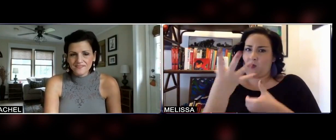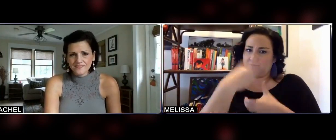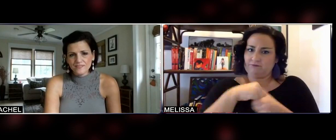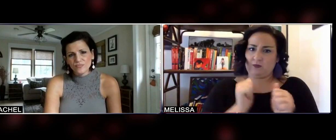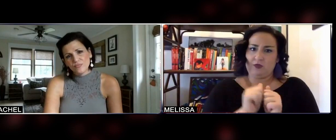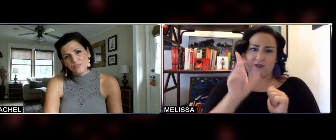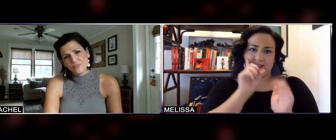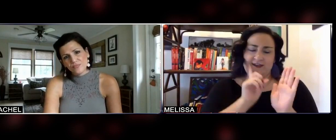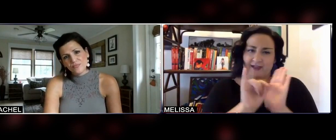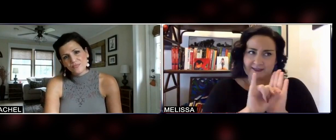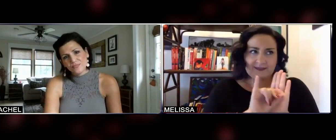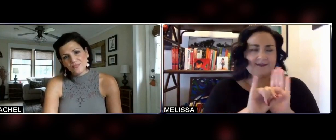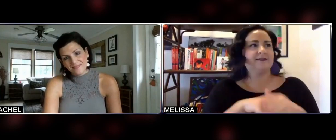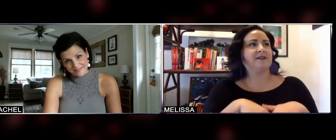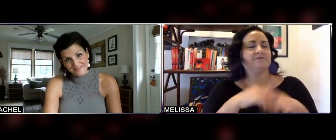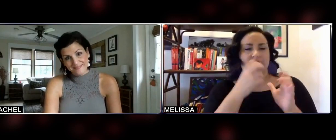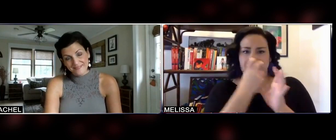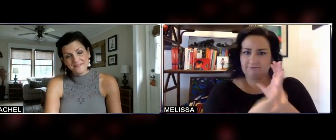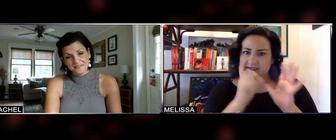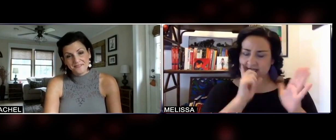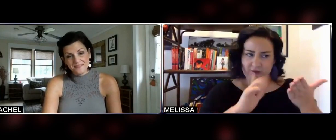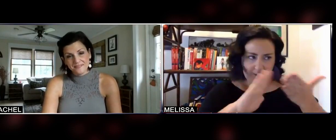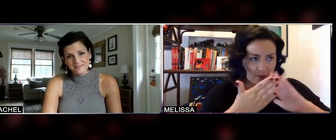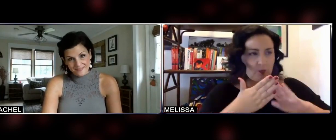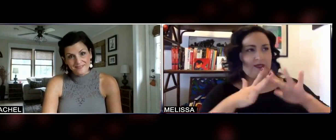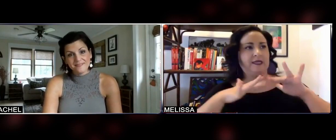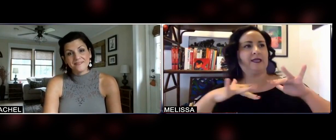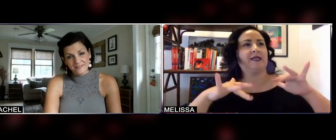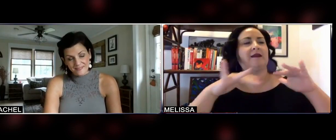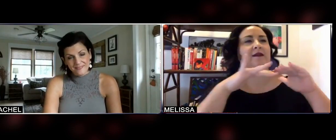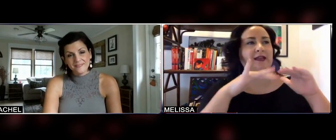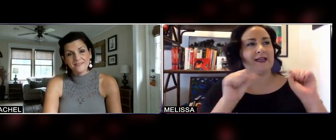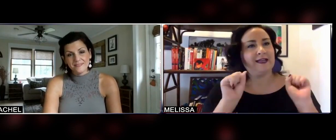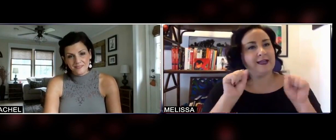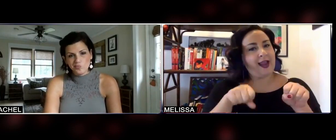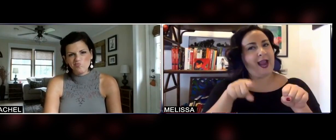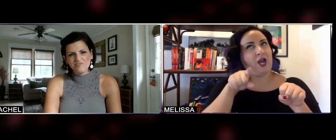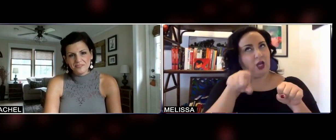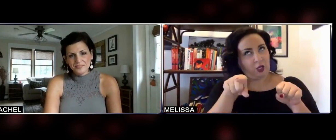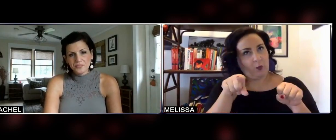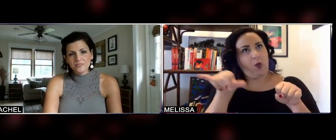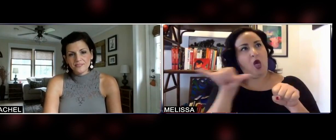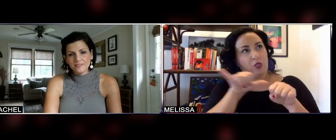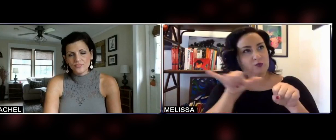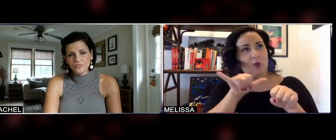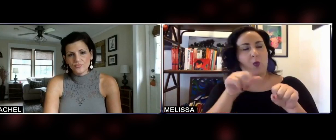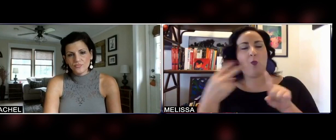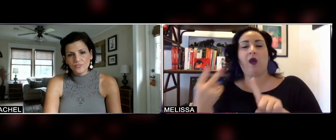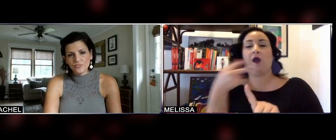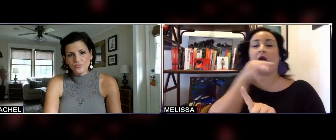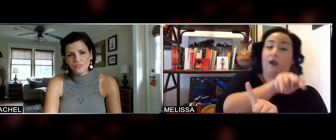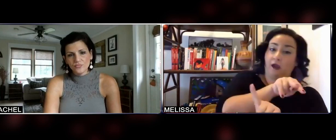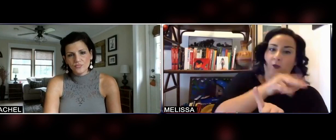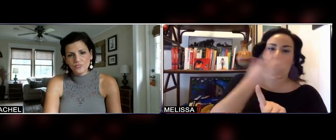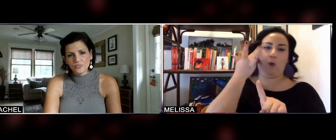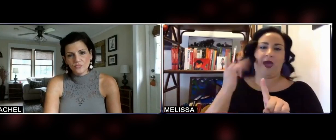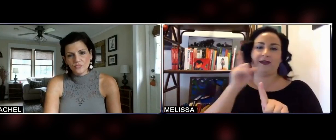and being more involved with the Deaf community, are you at least able now to understand their perspective?